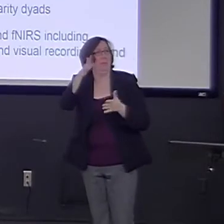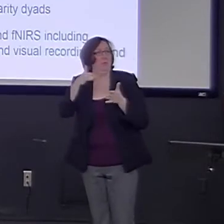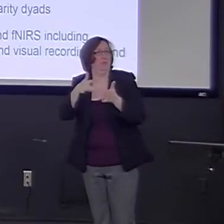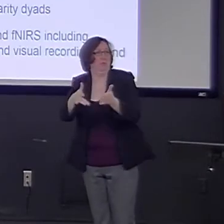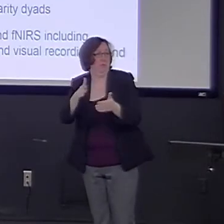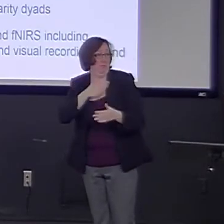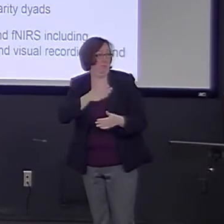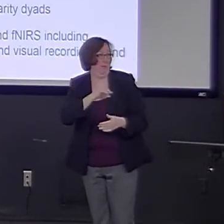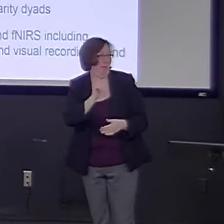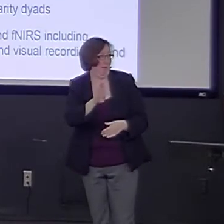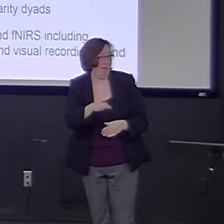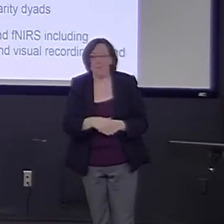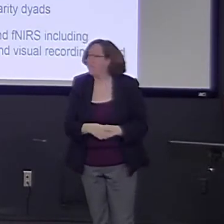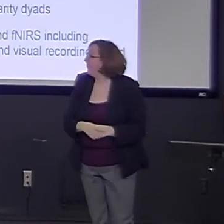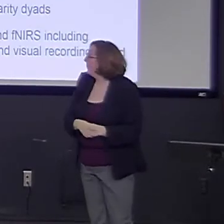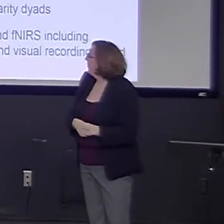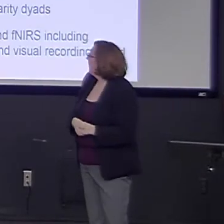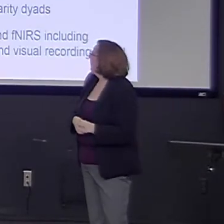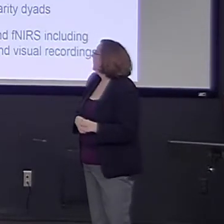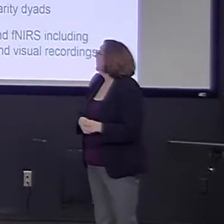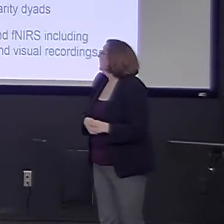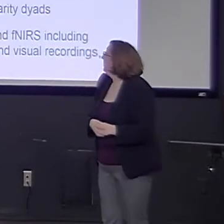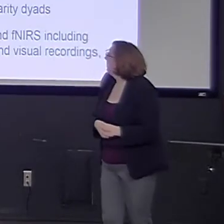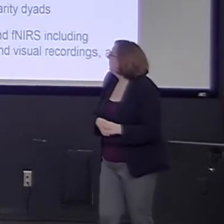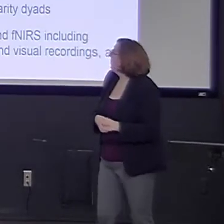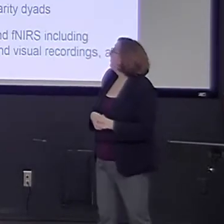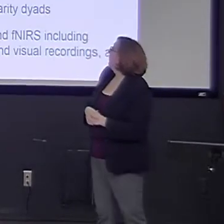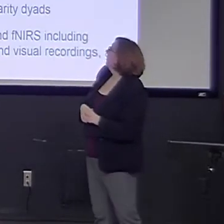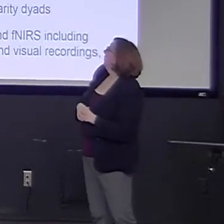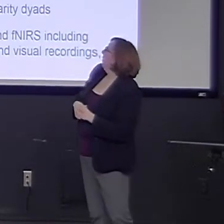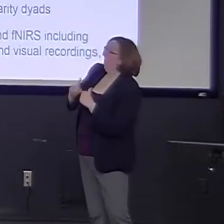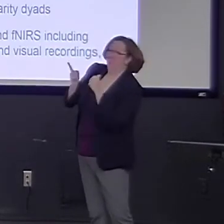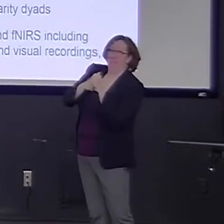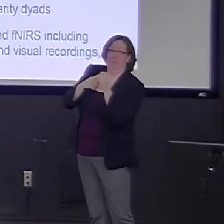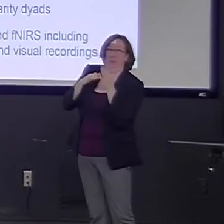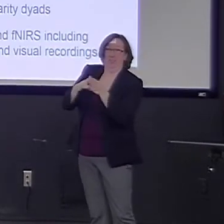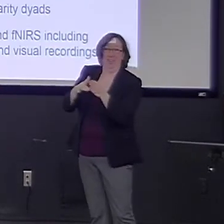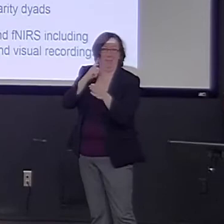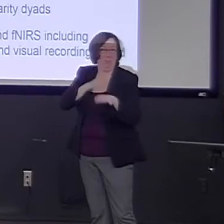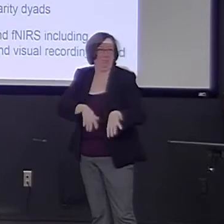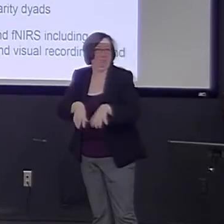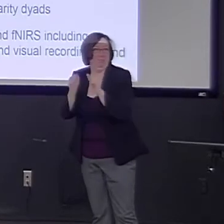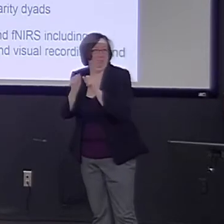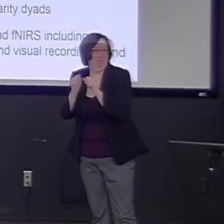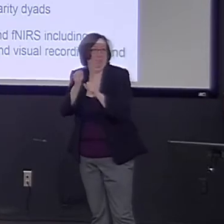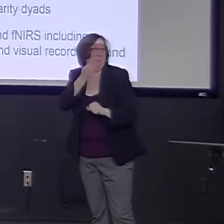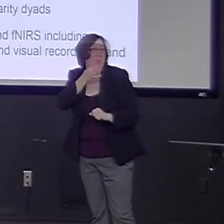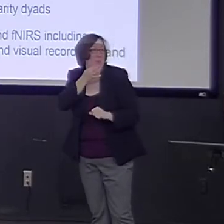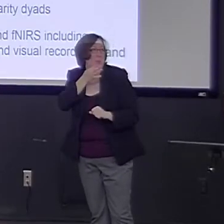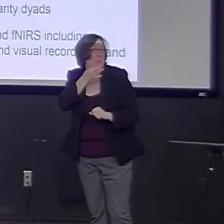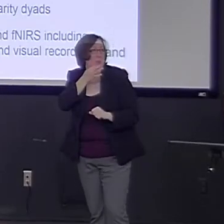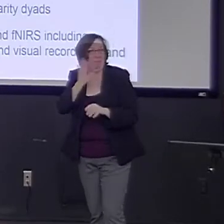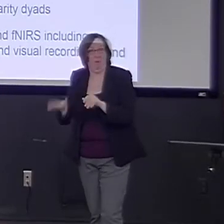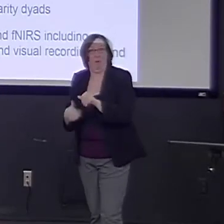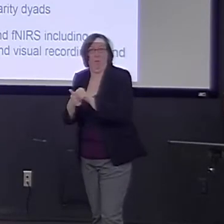One of the first things that we're doing following this work is that we have just been funded